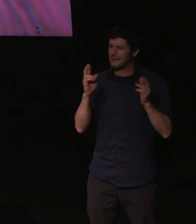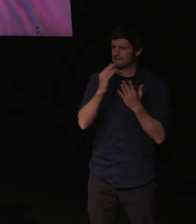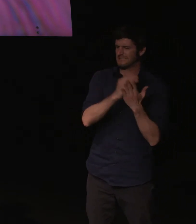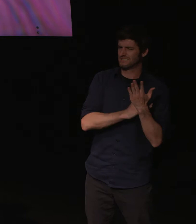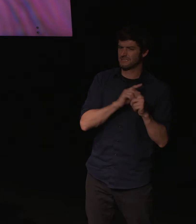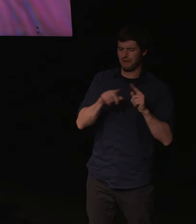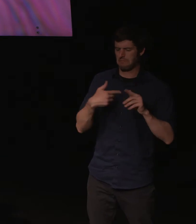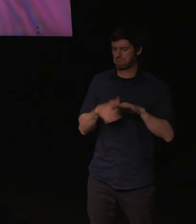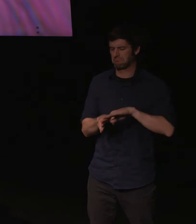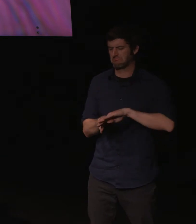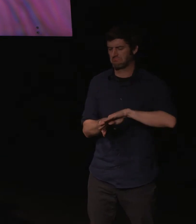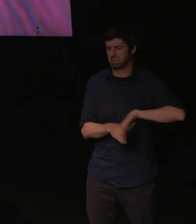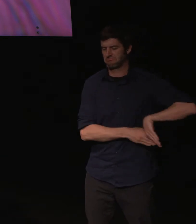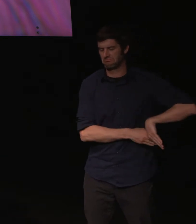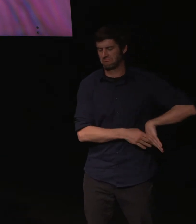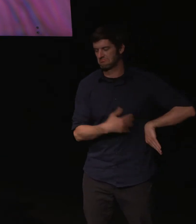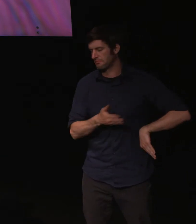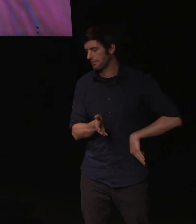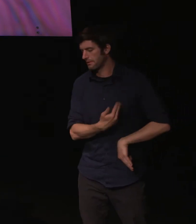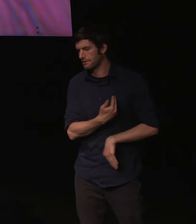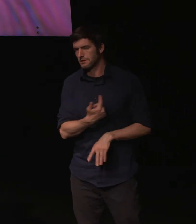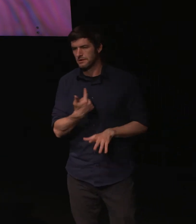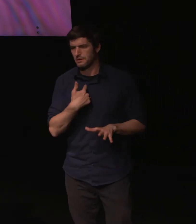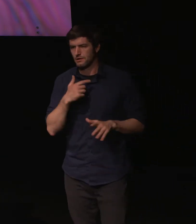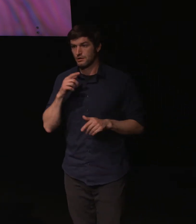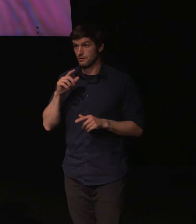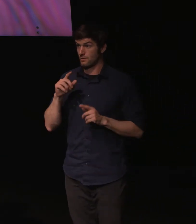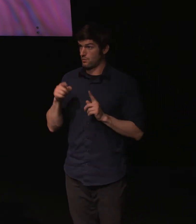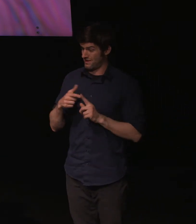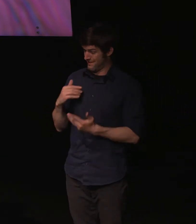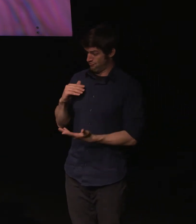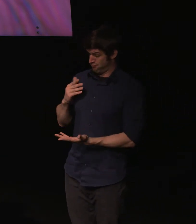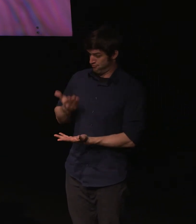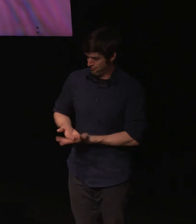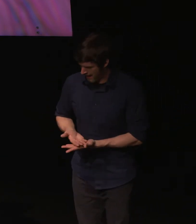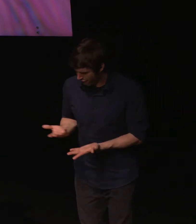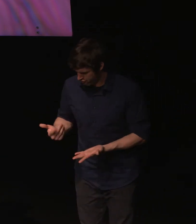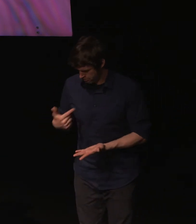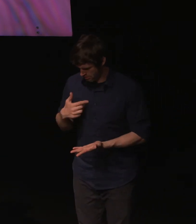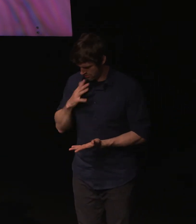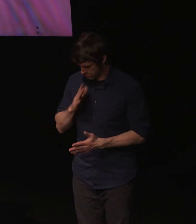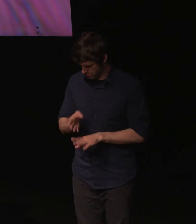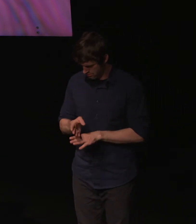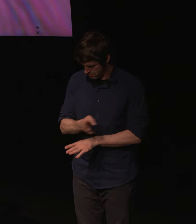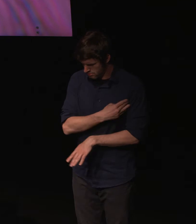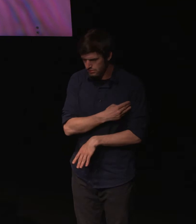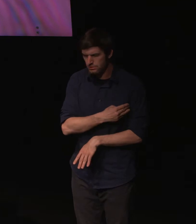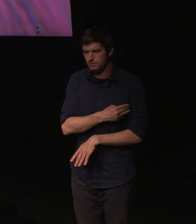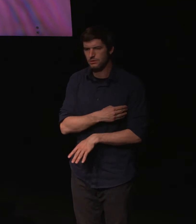But, no, no. I changed my tune the second I got in here, because I think you all understand this.